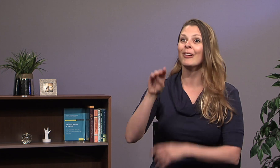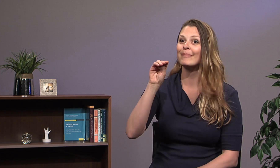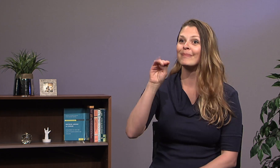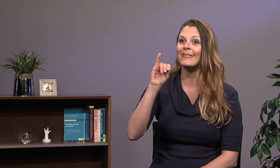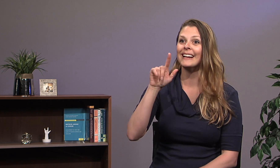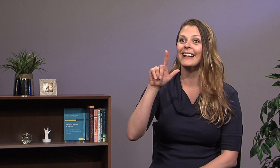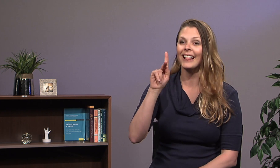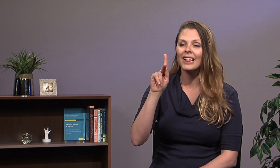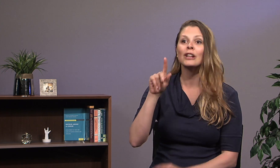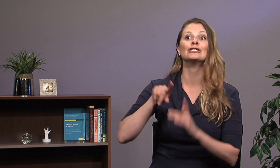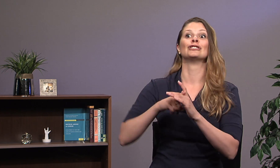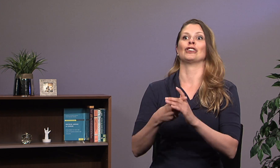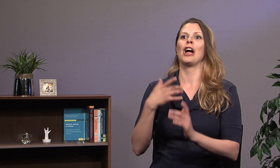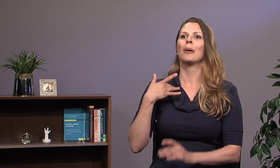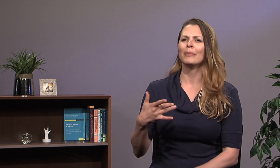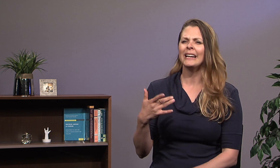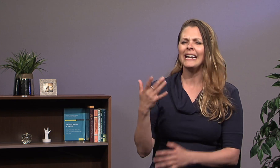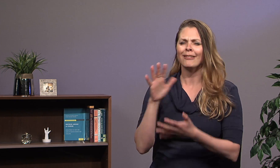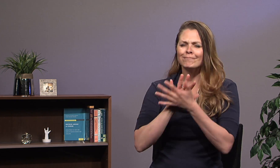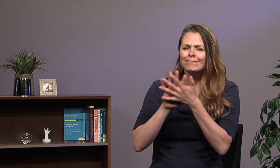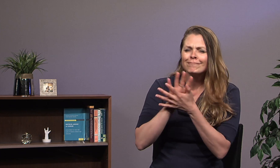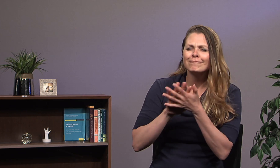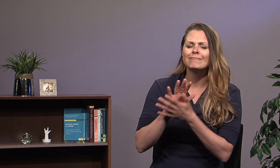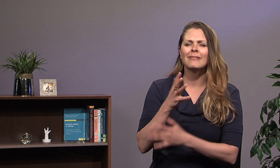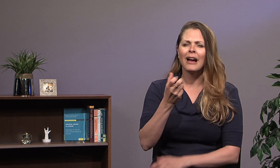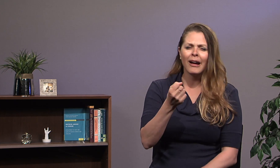repetition and reinforcement of the open-and-closed handshape